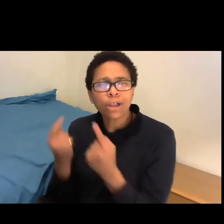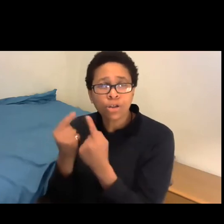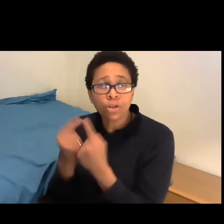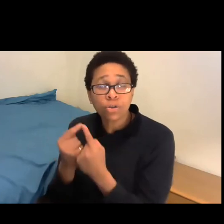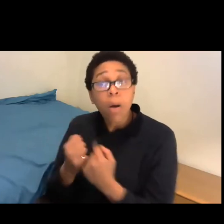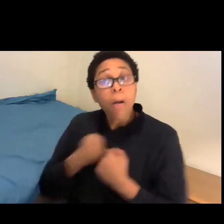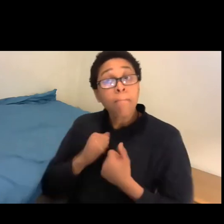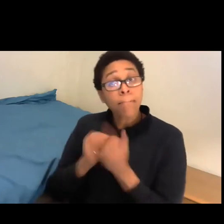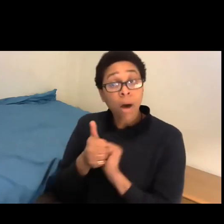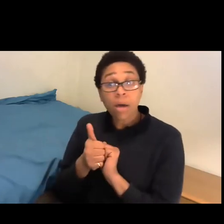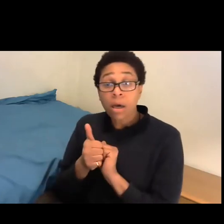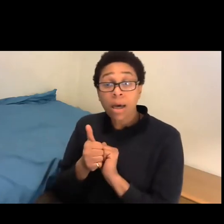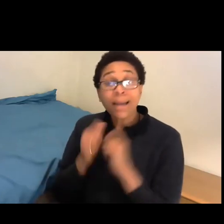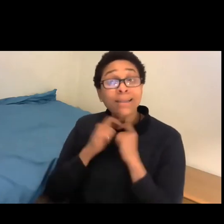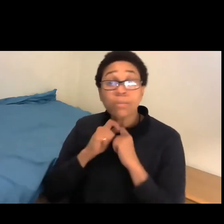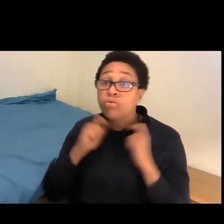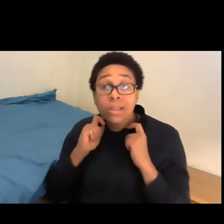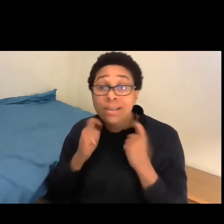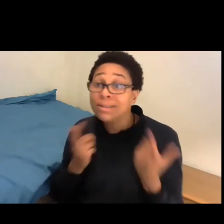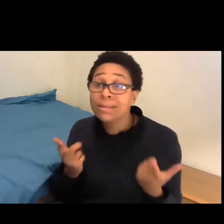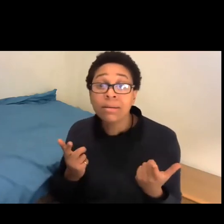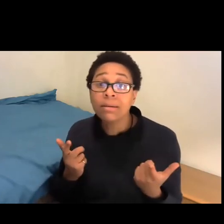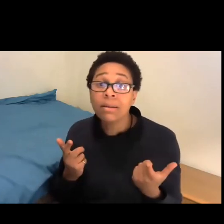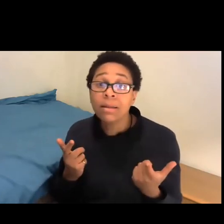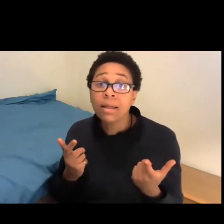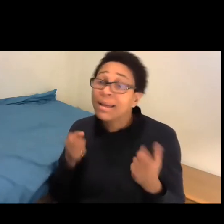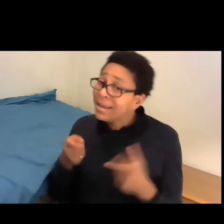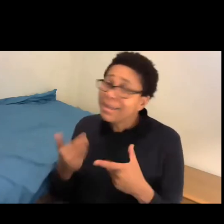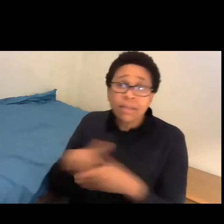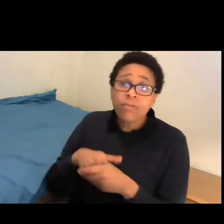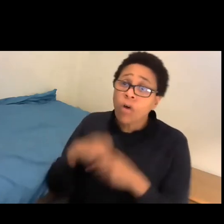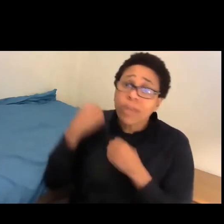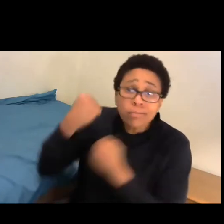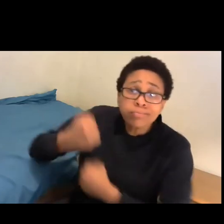England, and climate change activism there as well. So we've